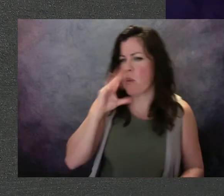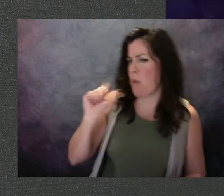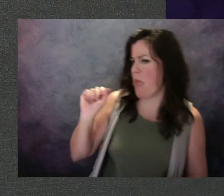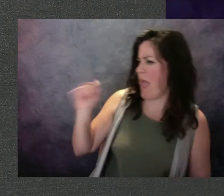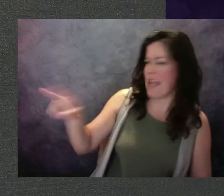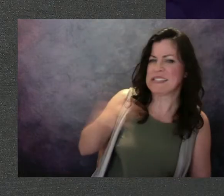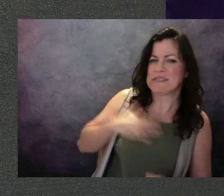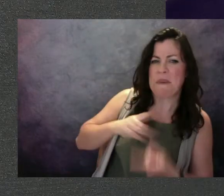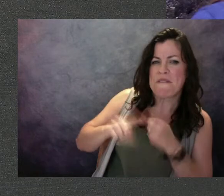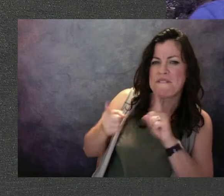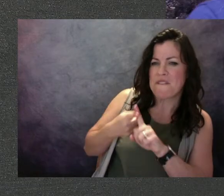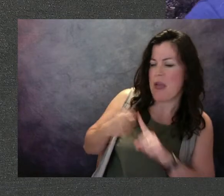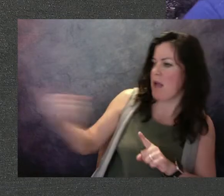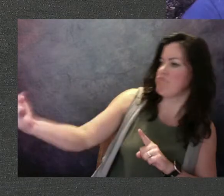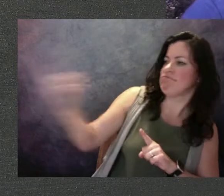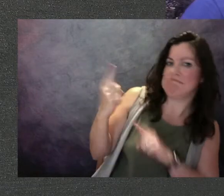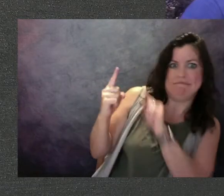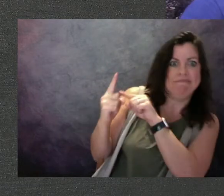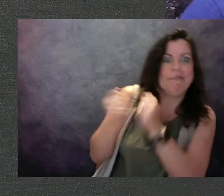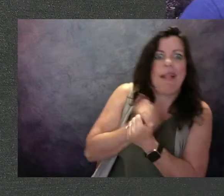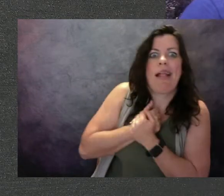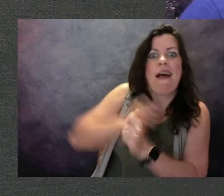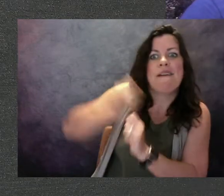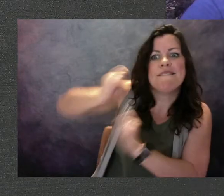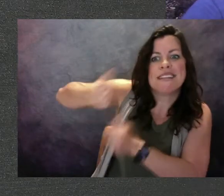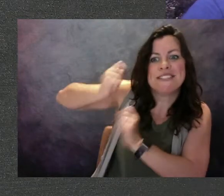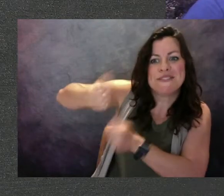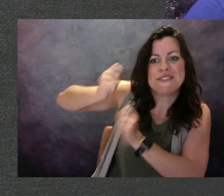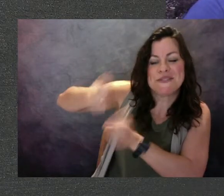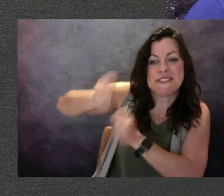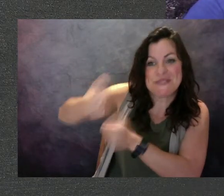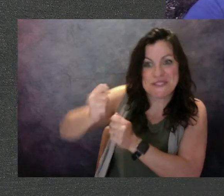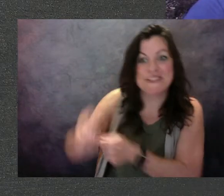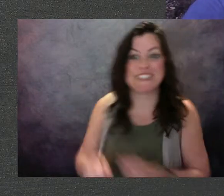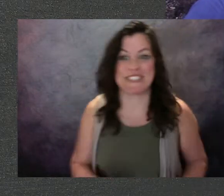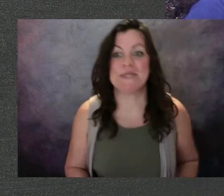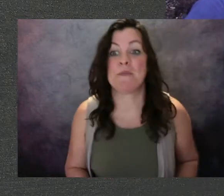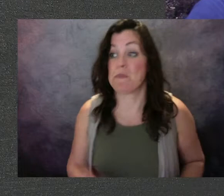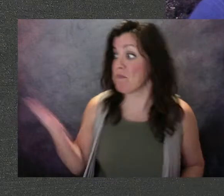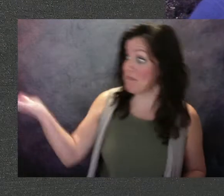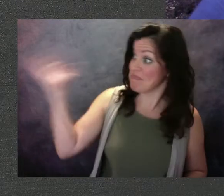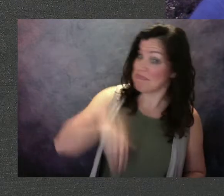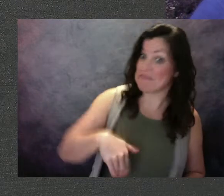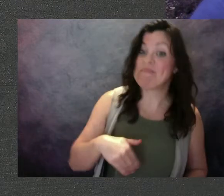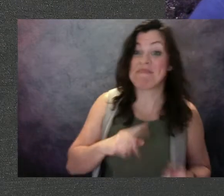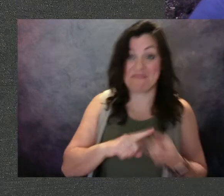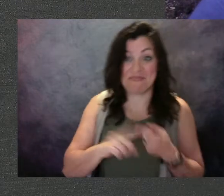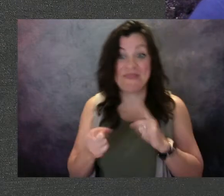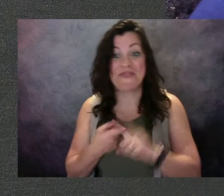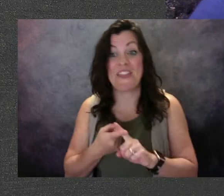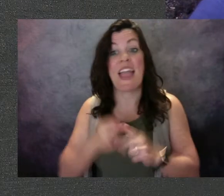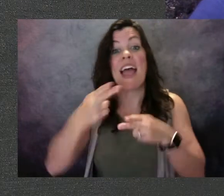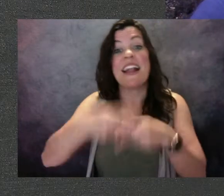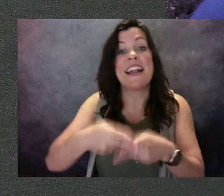I'll be right back. So my friend Otto said he would be happy to stop by and talk to us about fish, so we're just waiting for him to finish up his lunch